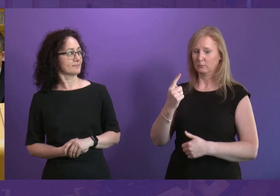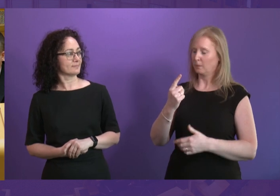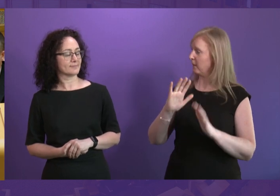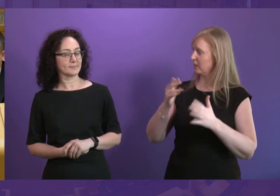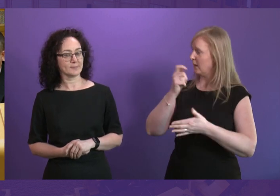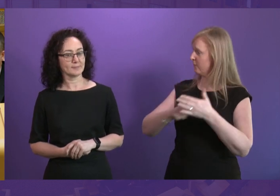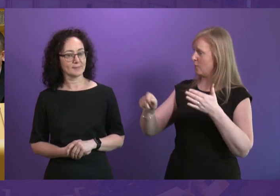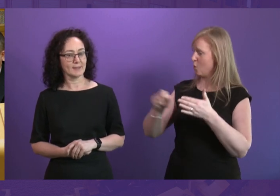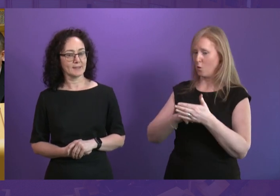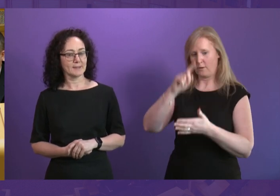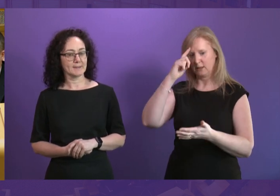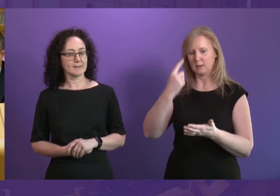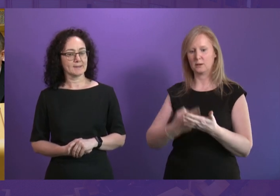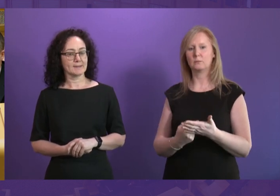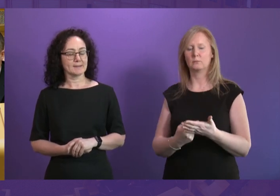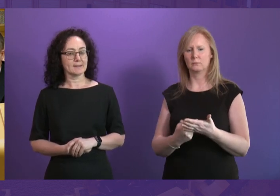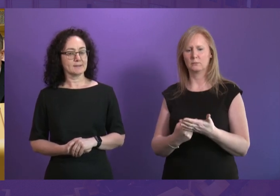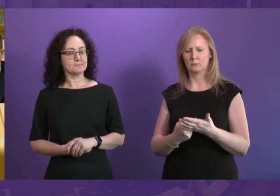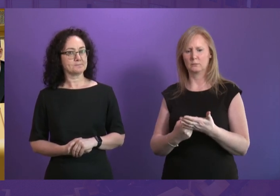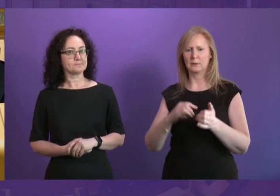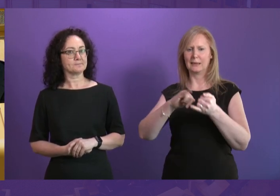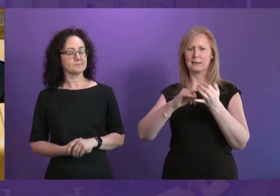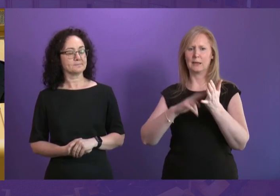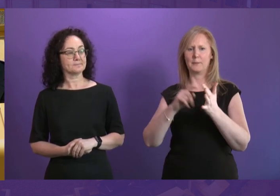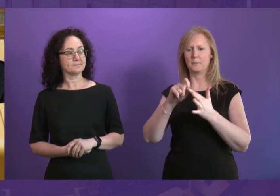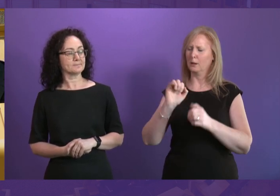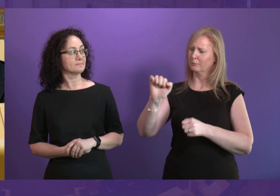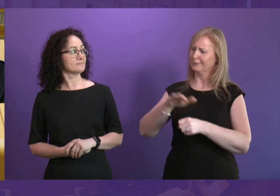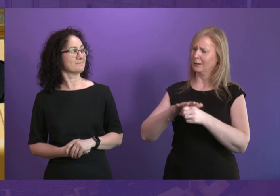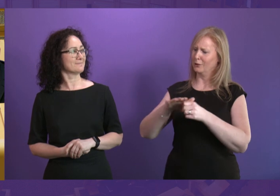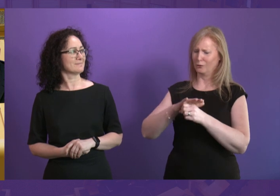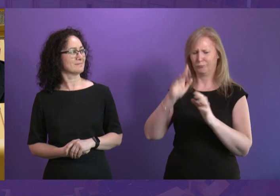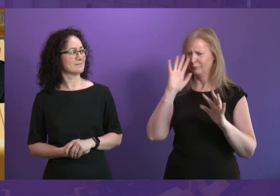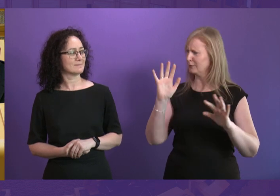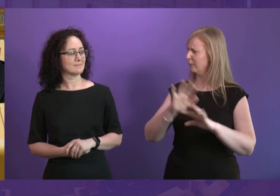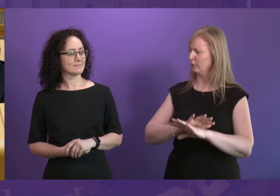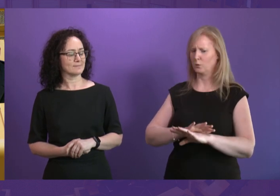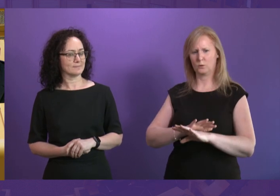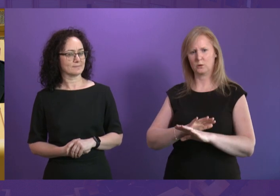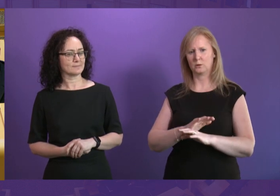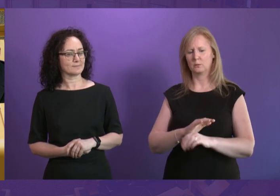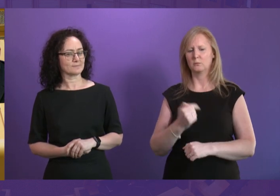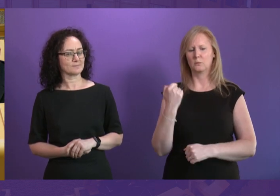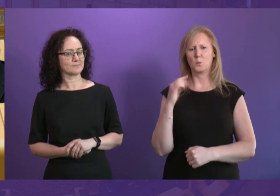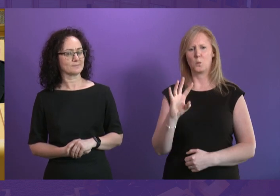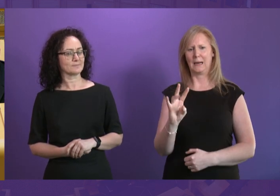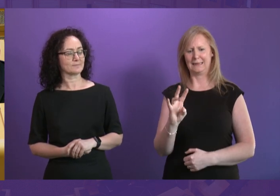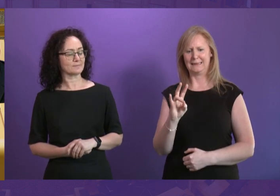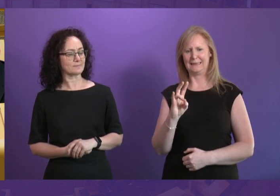decision. However, the Scottish National Party’s position on the car park tax is more confused than that. On Wednesday, SNP minister Kate Forbes said: